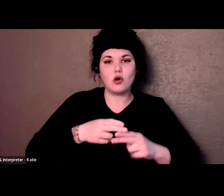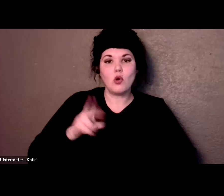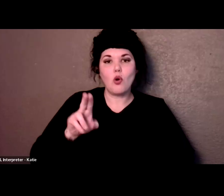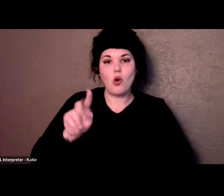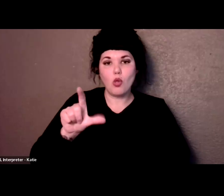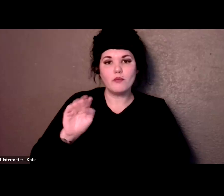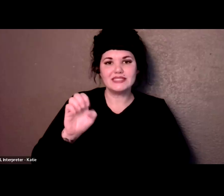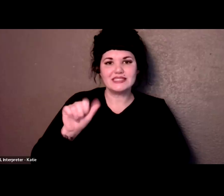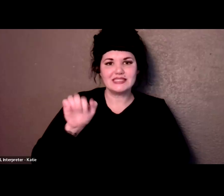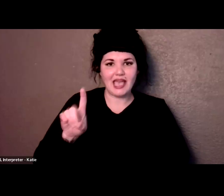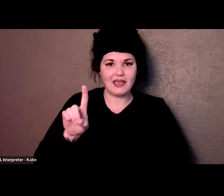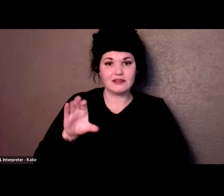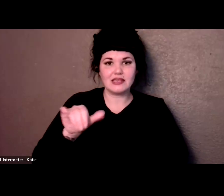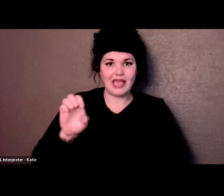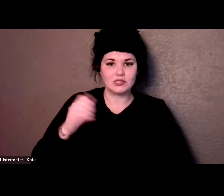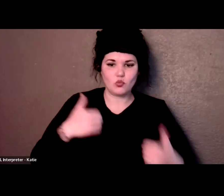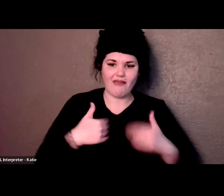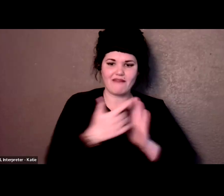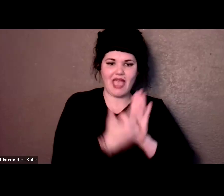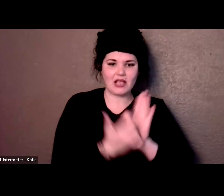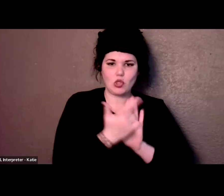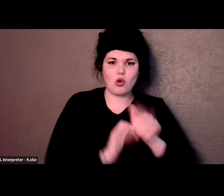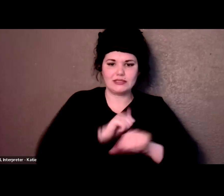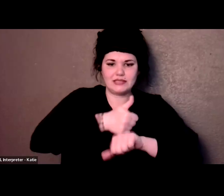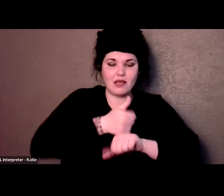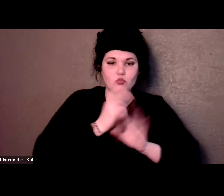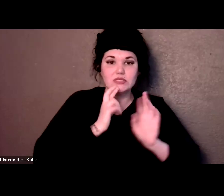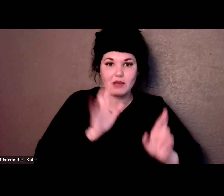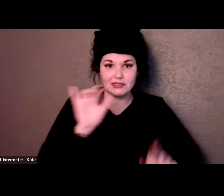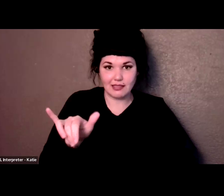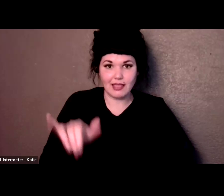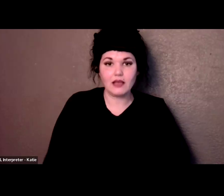Act, which was a response to that, and it is the idea that folks with a disability, with a mental